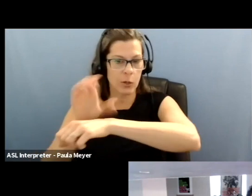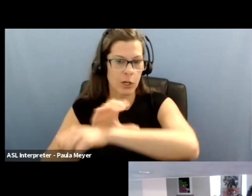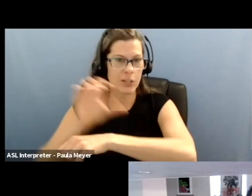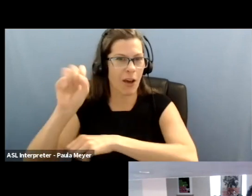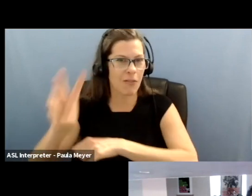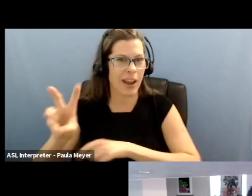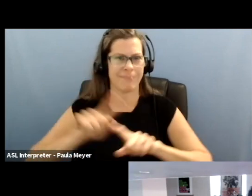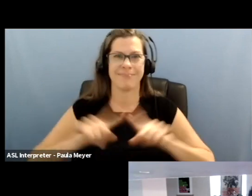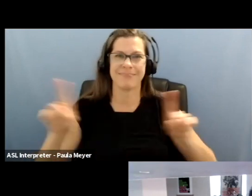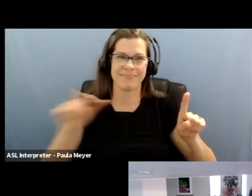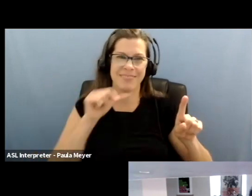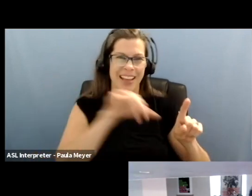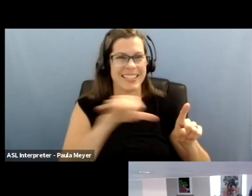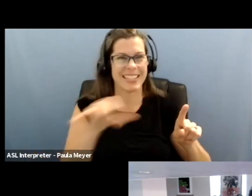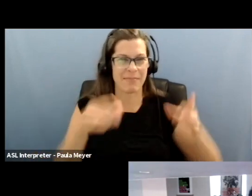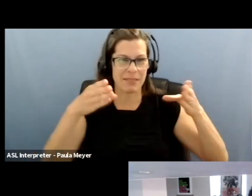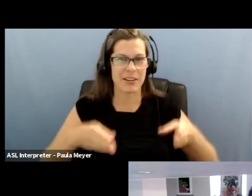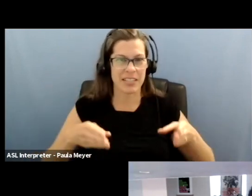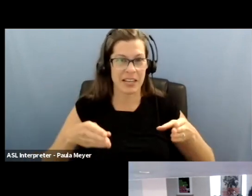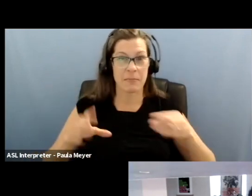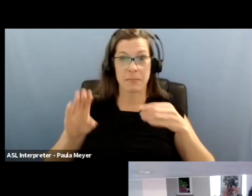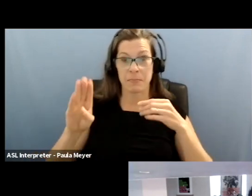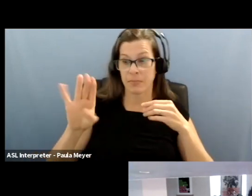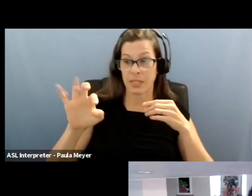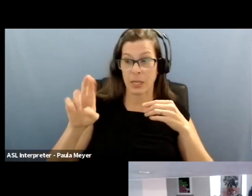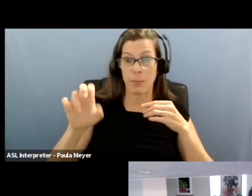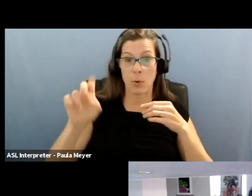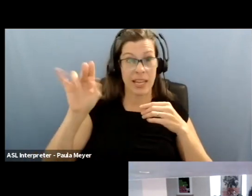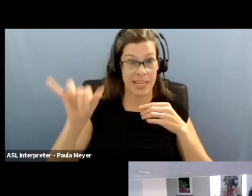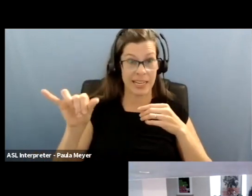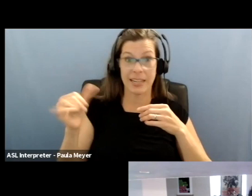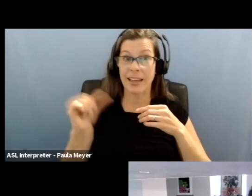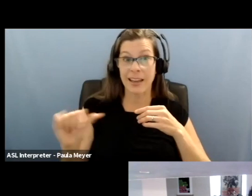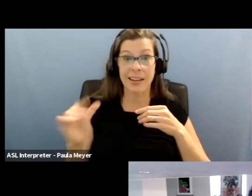for accessibility and just audience experience between YouTube Live,